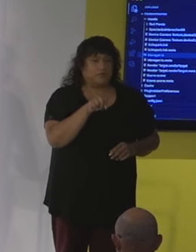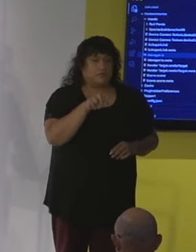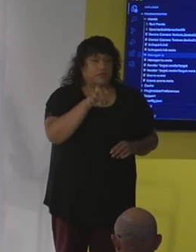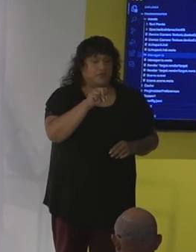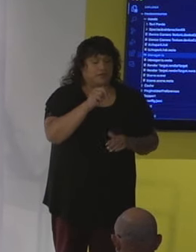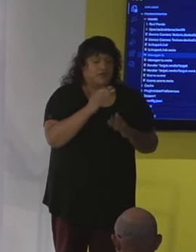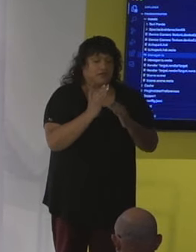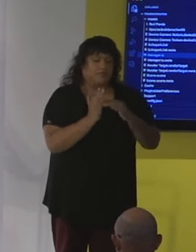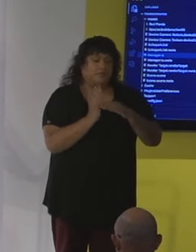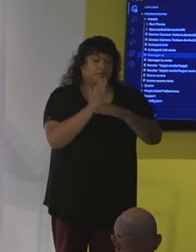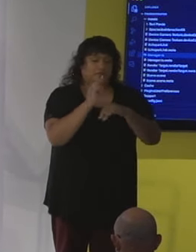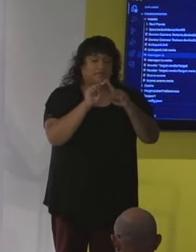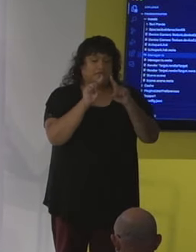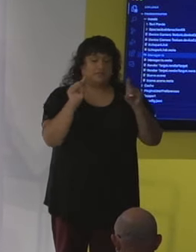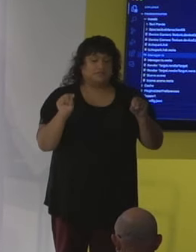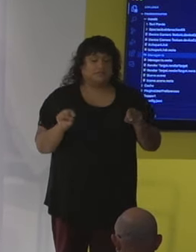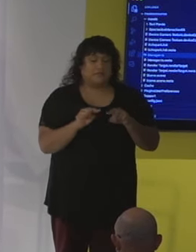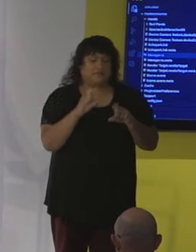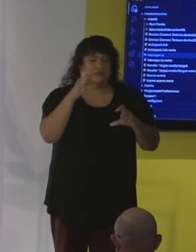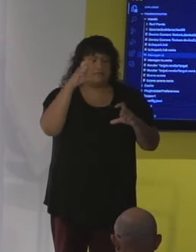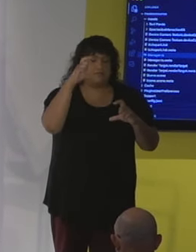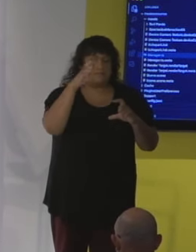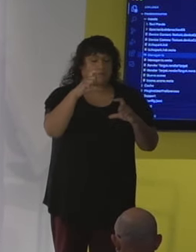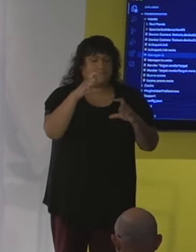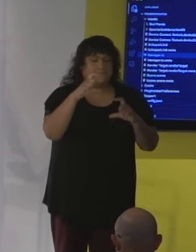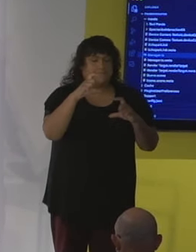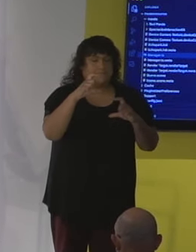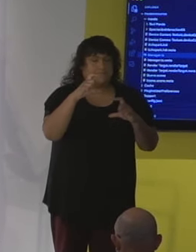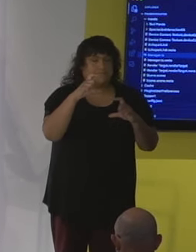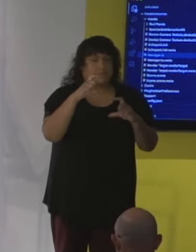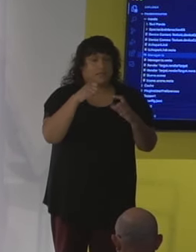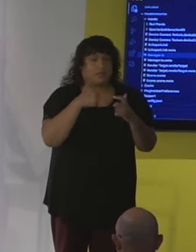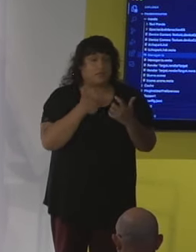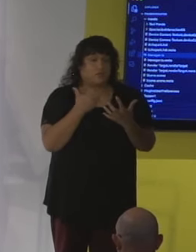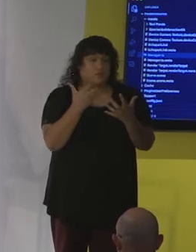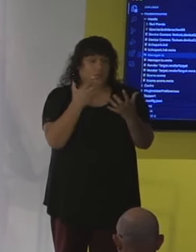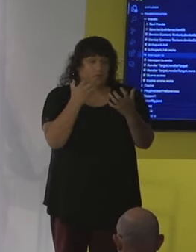(keys clacking) And then, I want to instantiate this object prefab